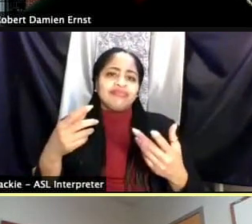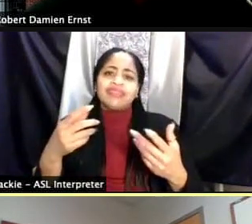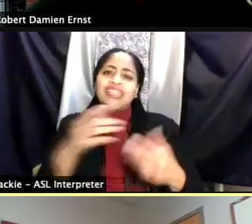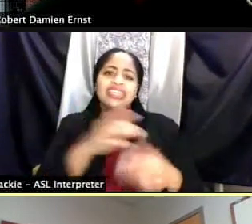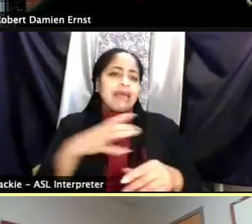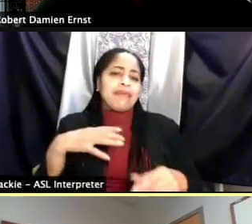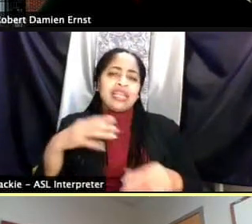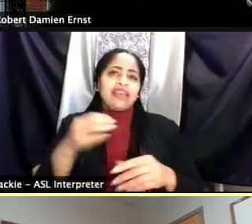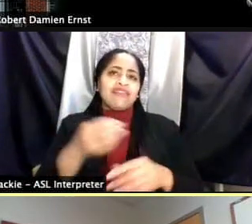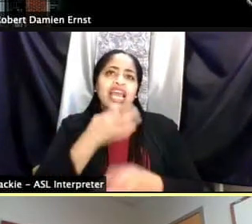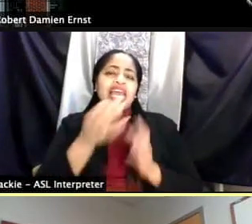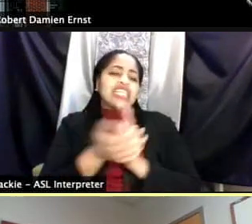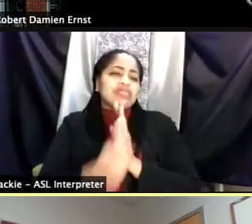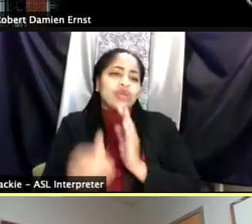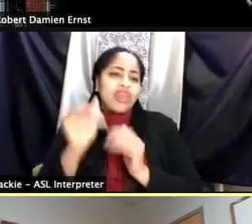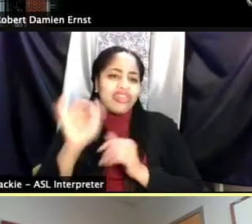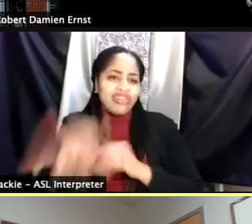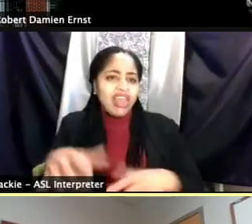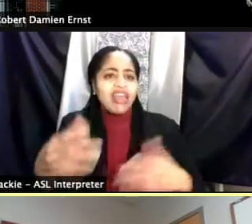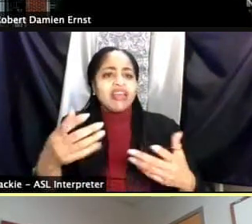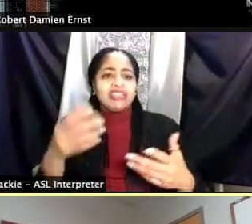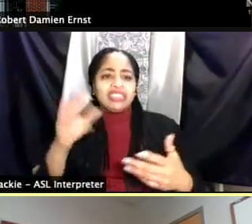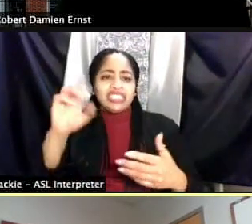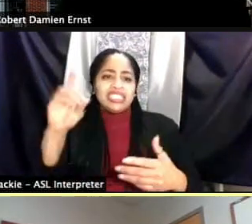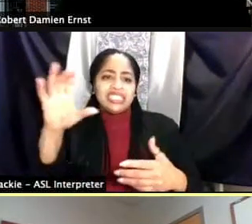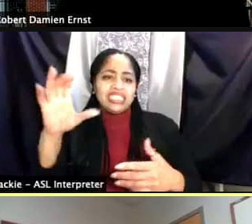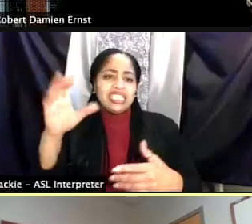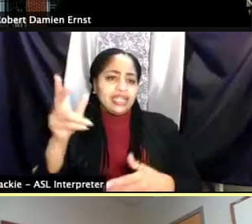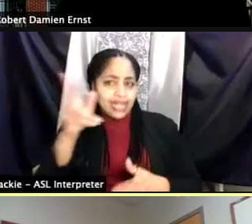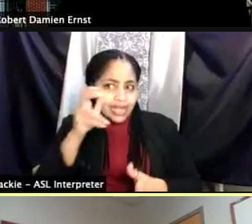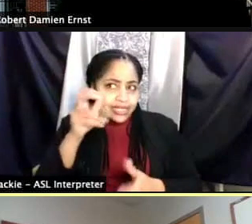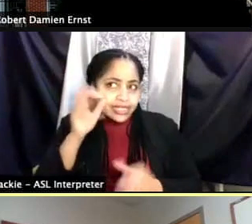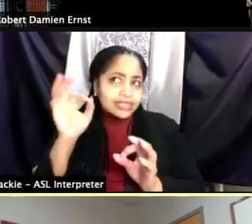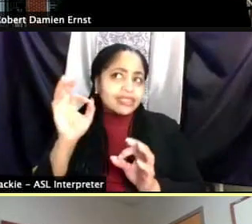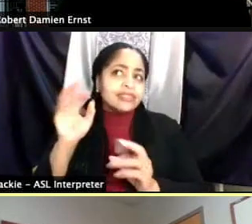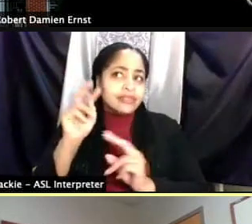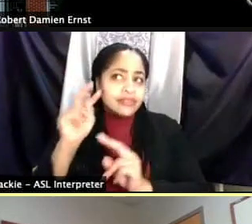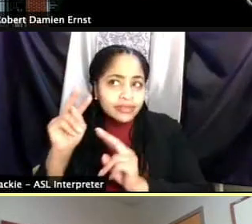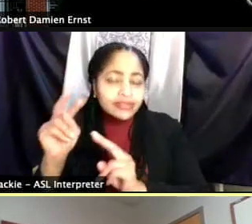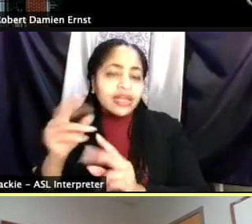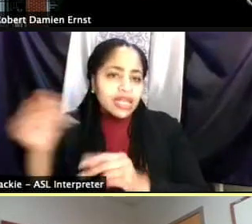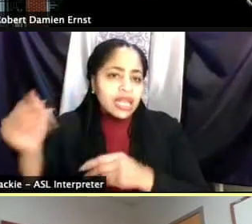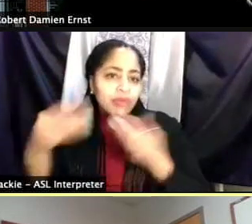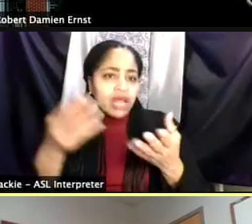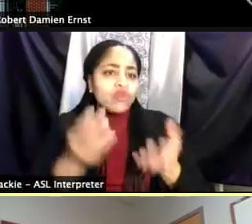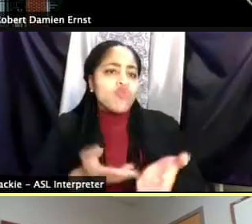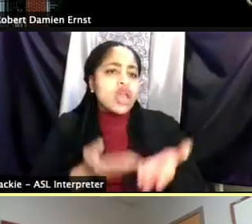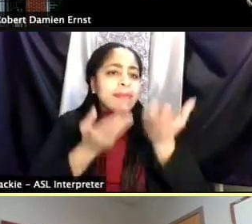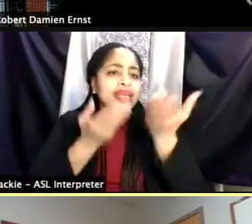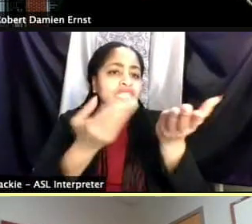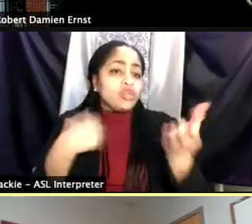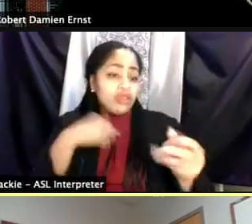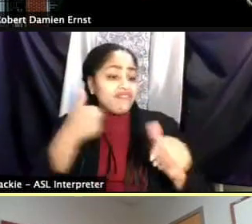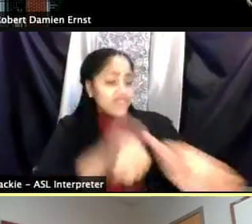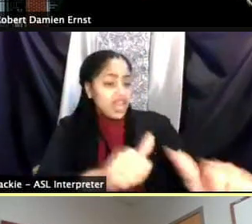that the CDC listens to, and they put out recommendations and we follow those recommendations.